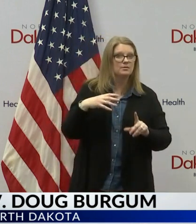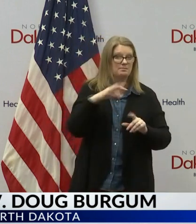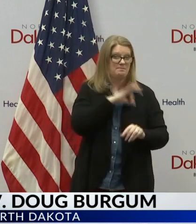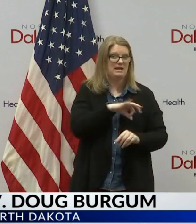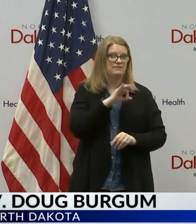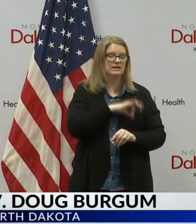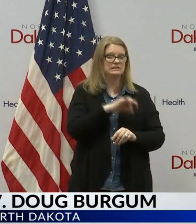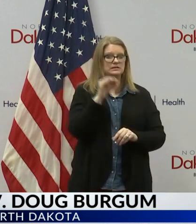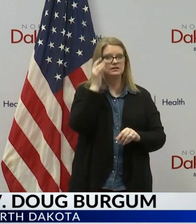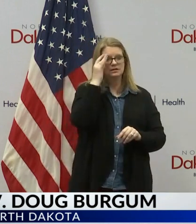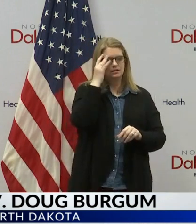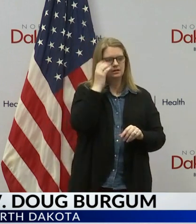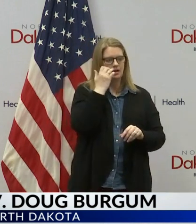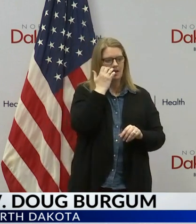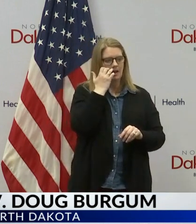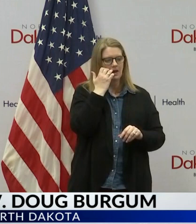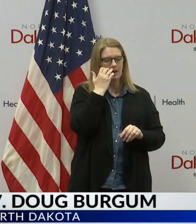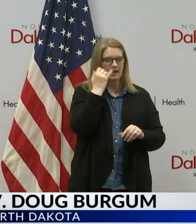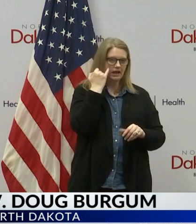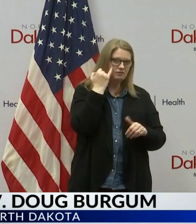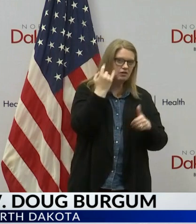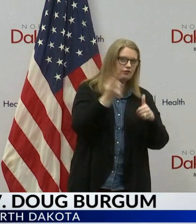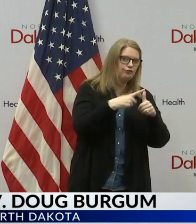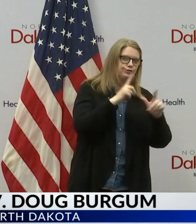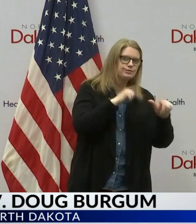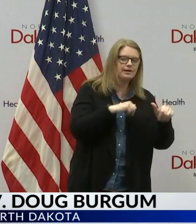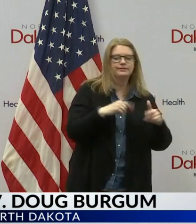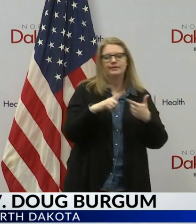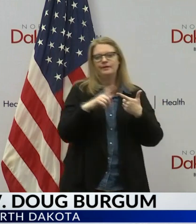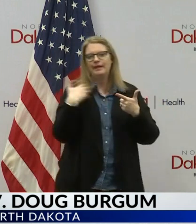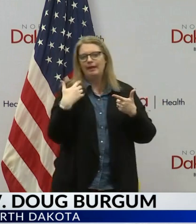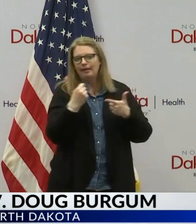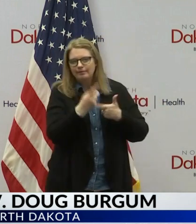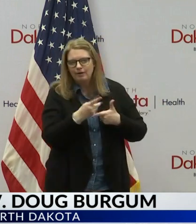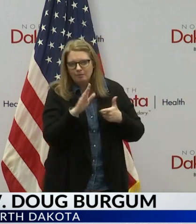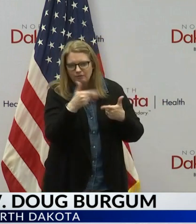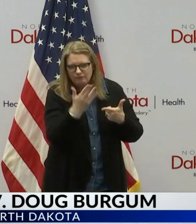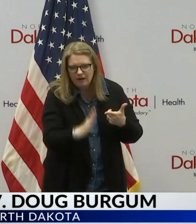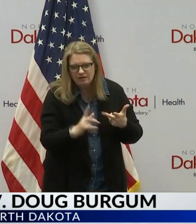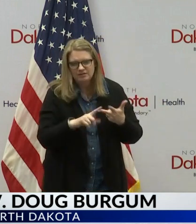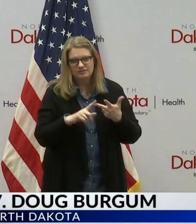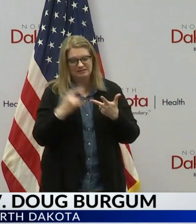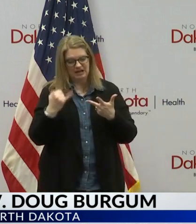AMENDED ORDER THE DAY THE STATE EMERGENCY WAS DECLARED AND TO APPLY FOR BENEFITS RELATED TO